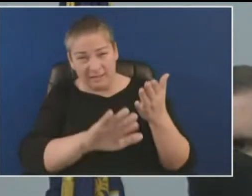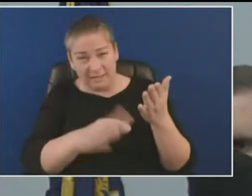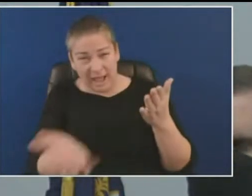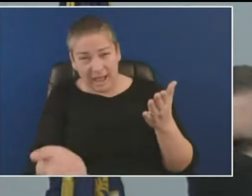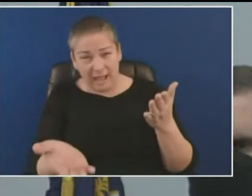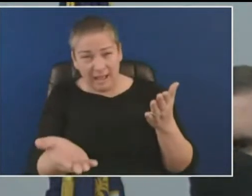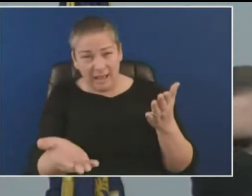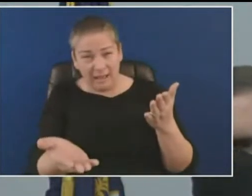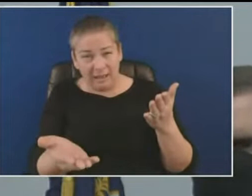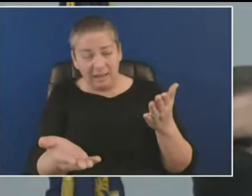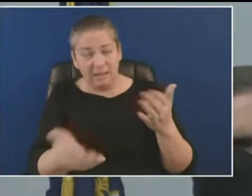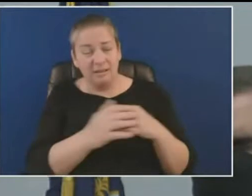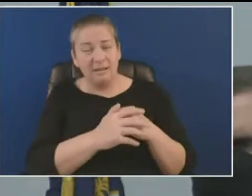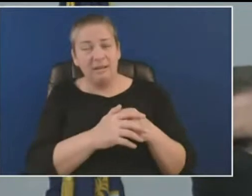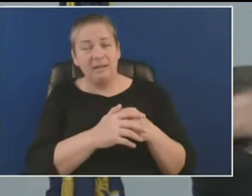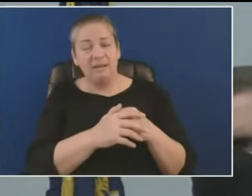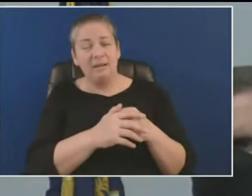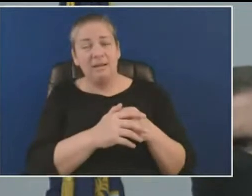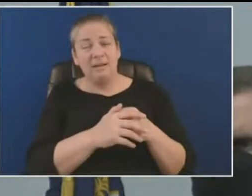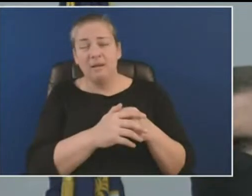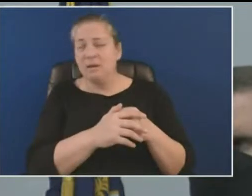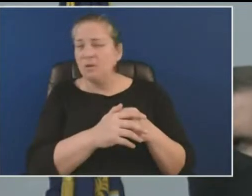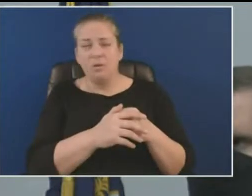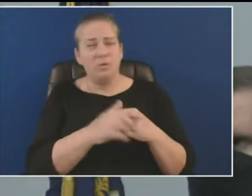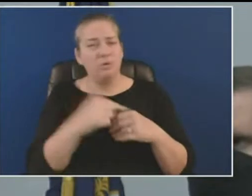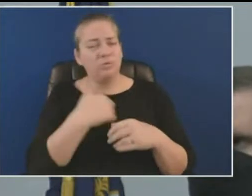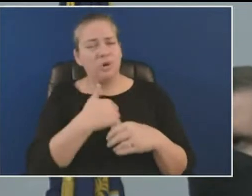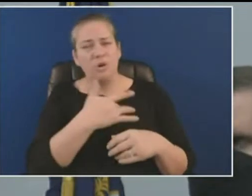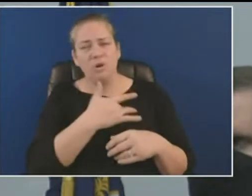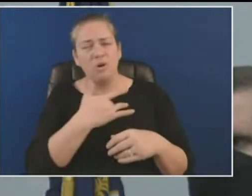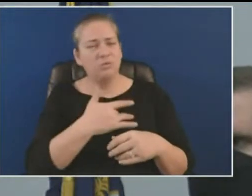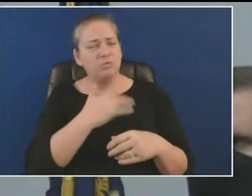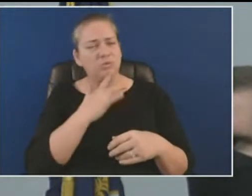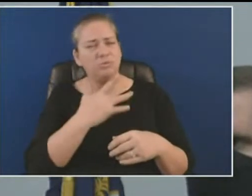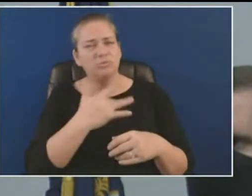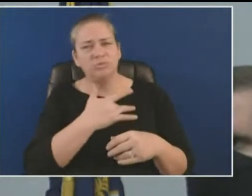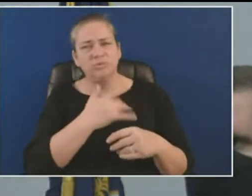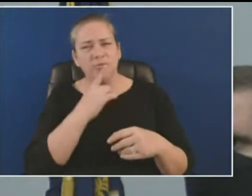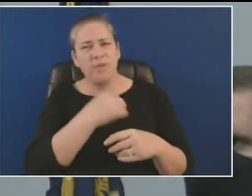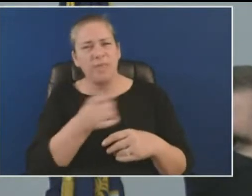Event of this size history will tell us that in 1975 was one of